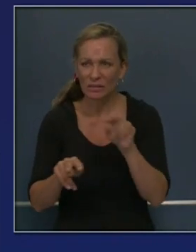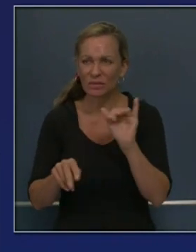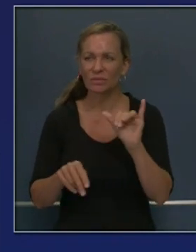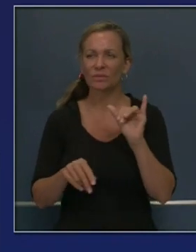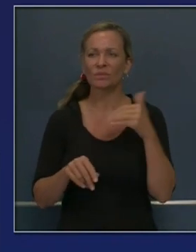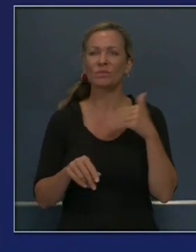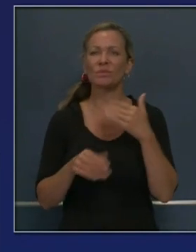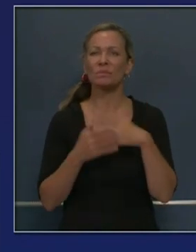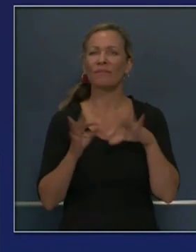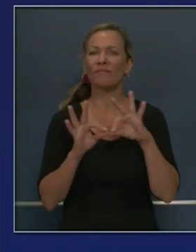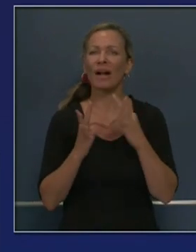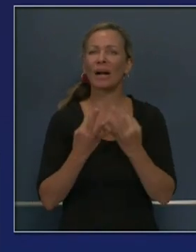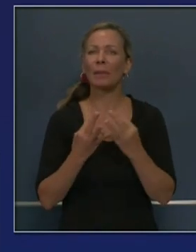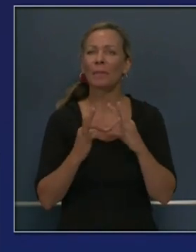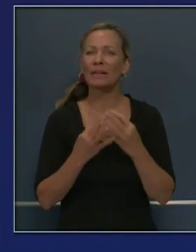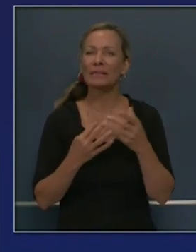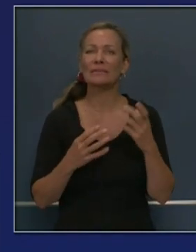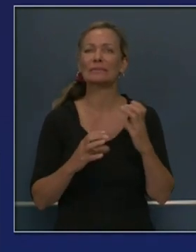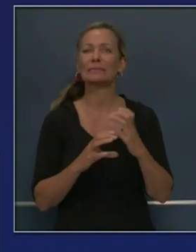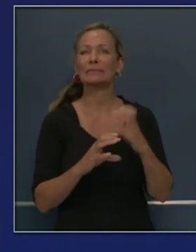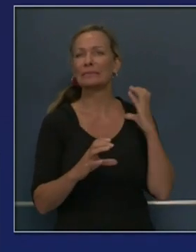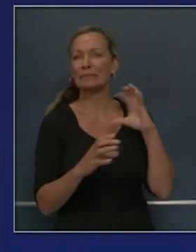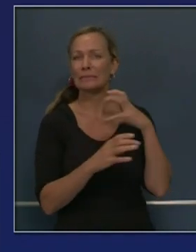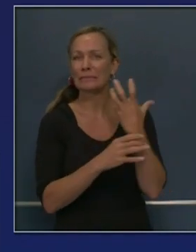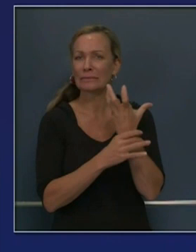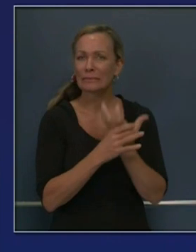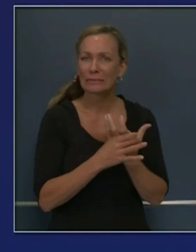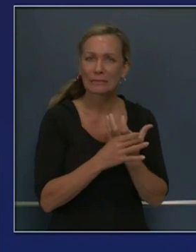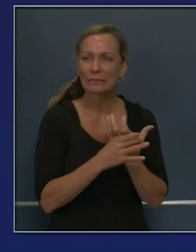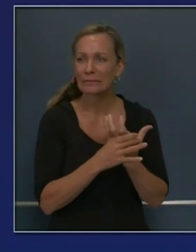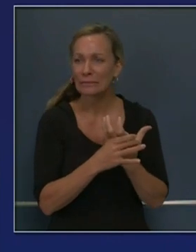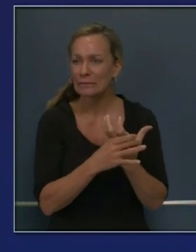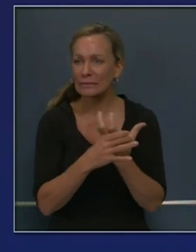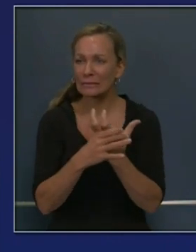EVACUATED INCLUDING INTO TRAILER PARKS. I VISITED ONE OF THE TRAILER